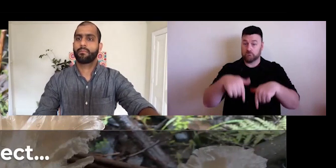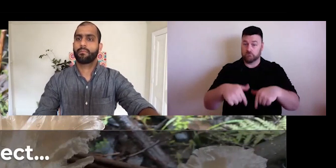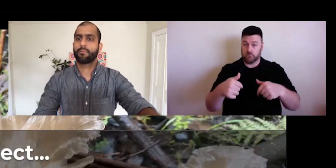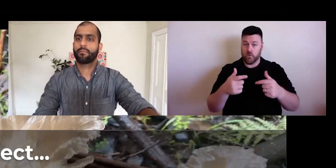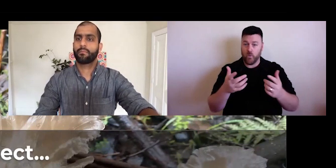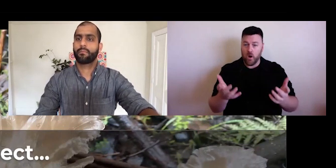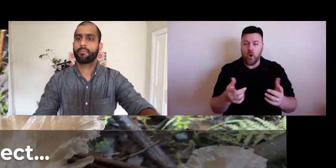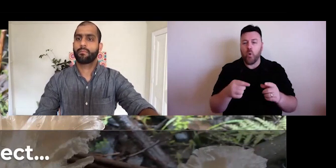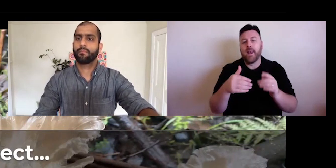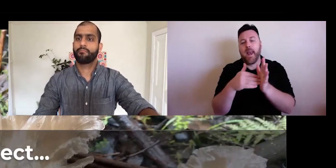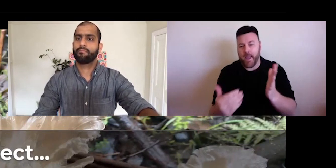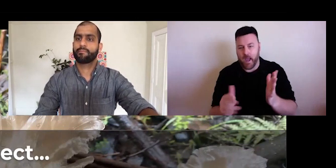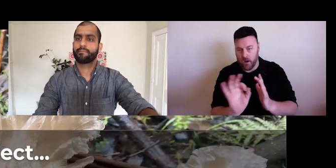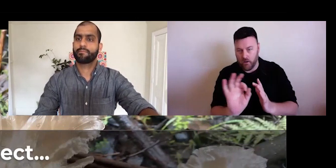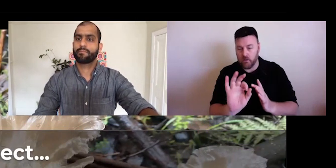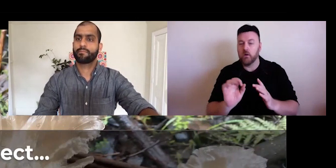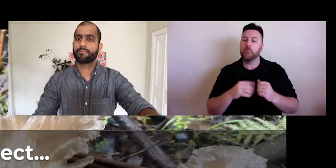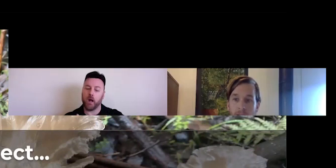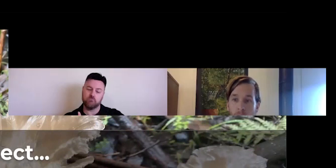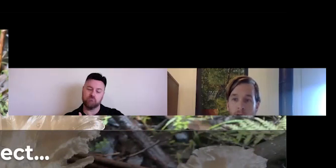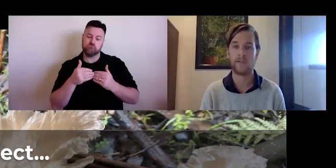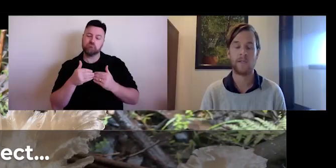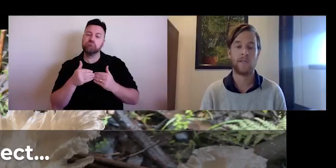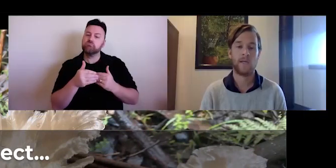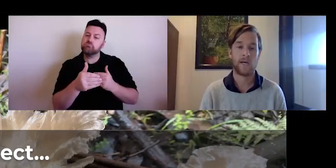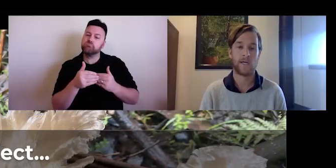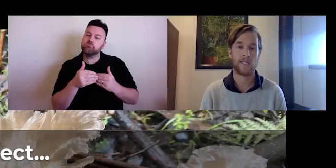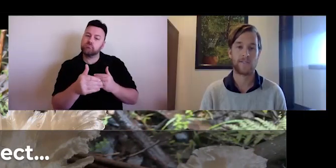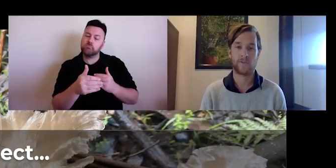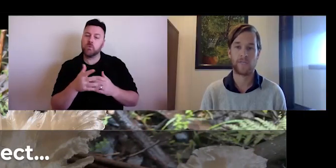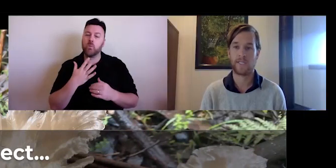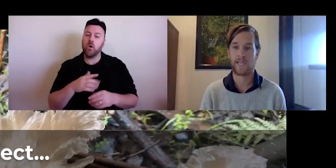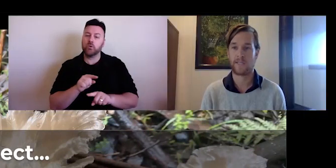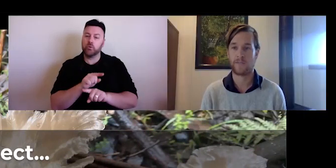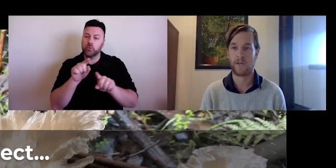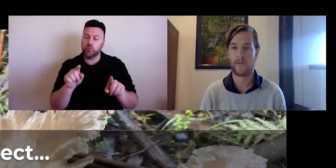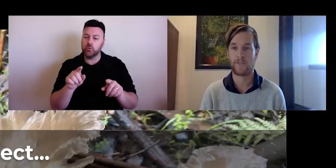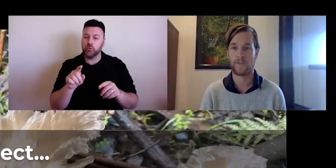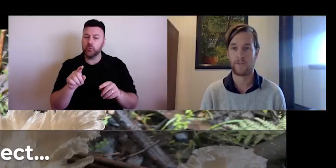not right now but in the next little while is to really take some time to